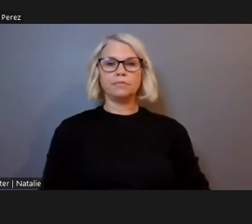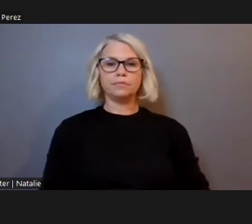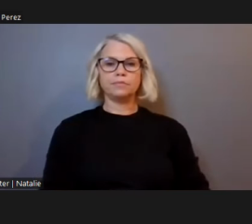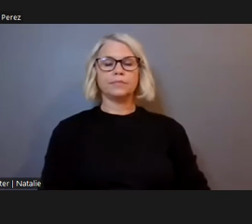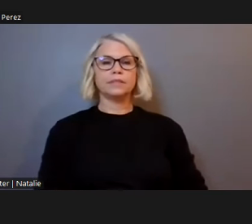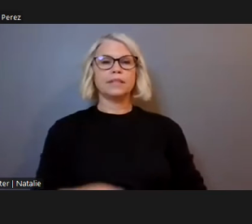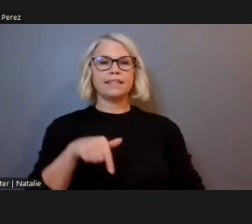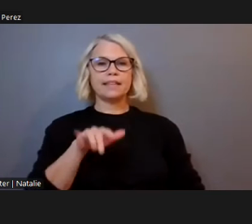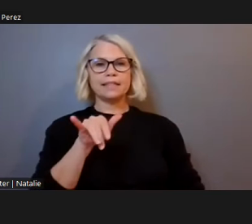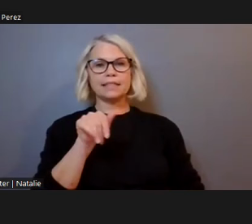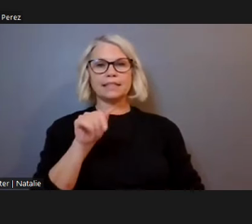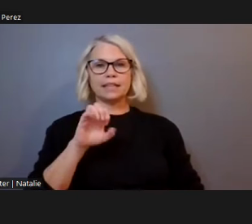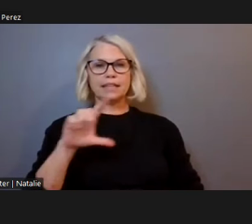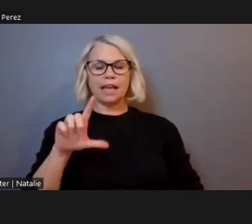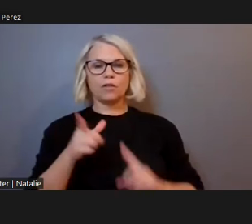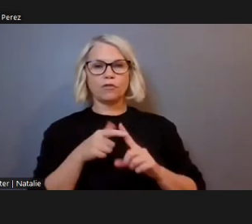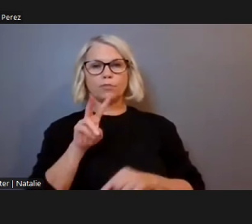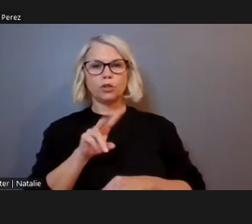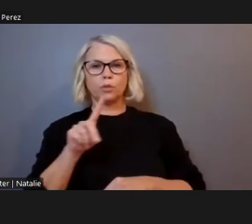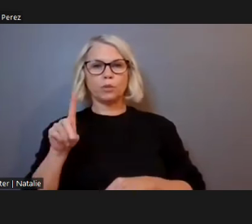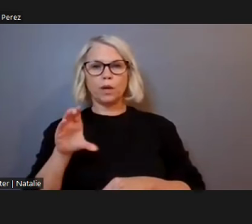This is Yael.